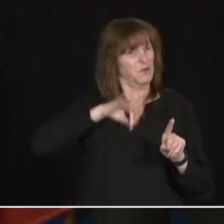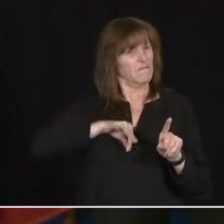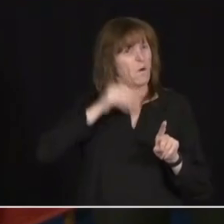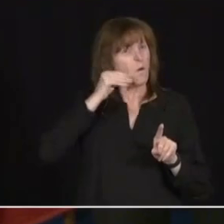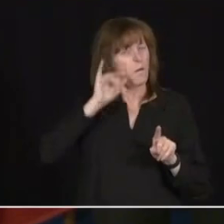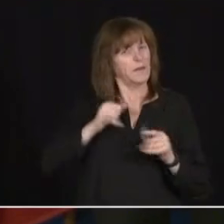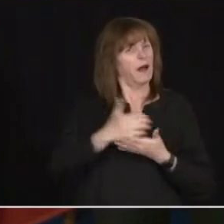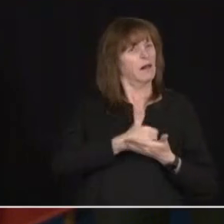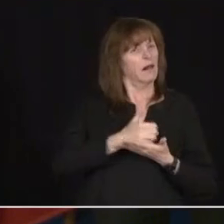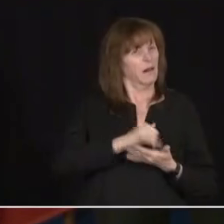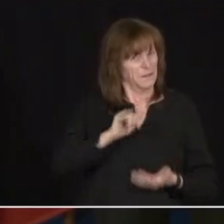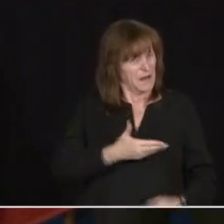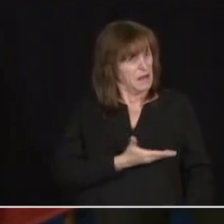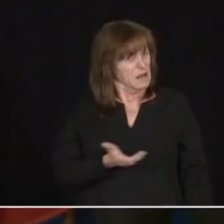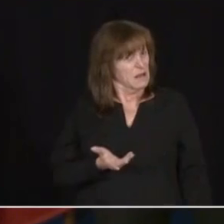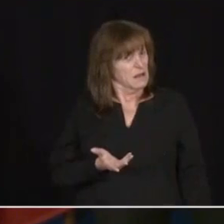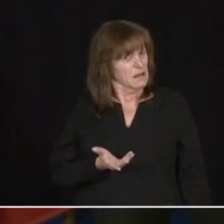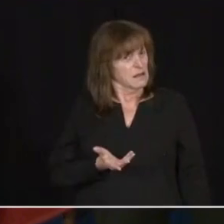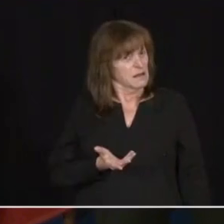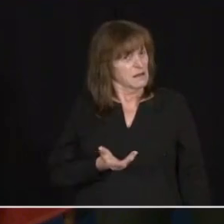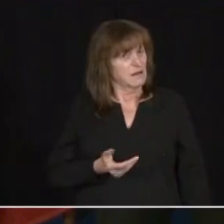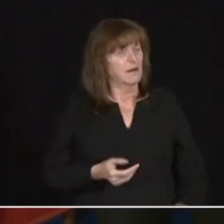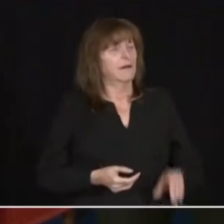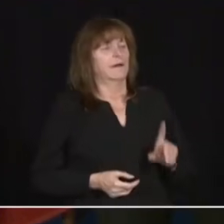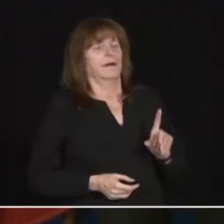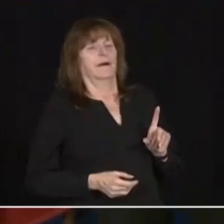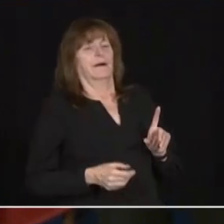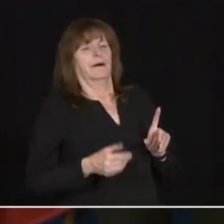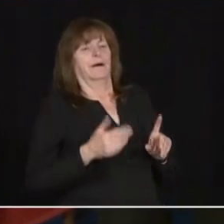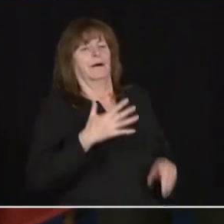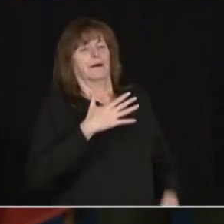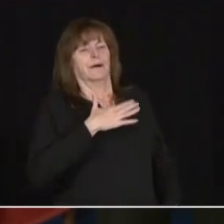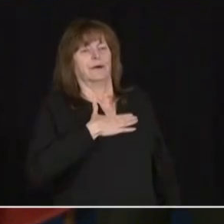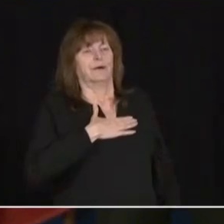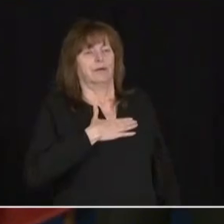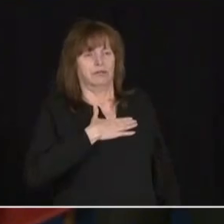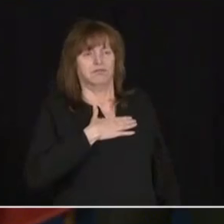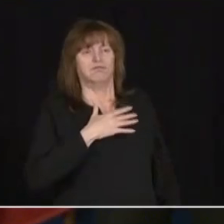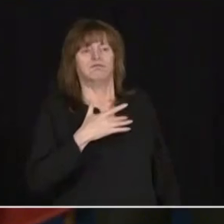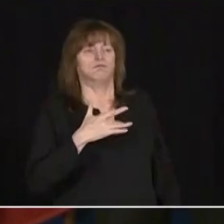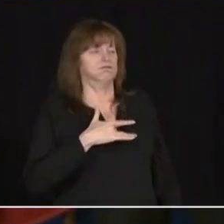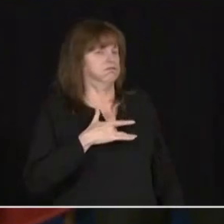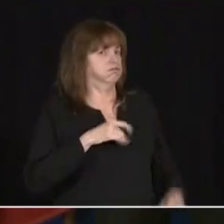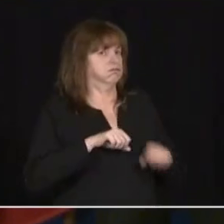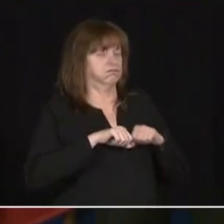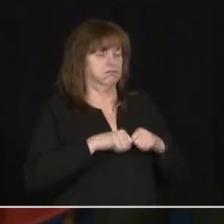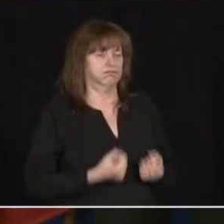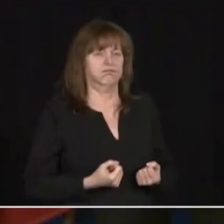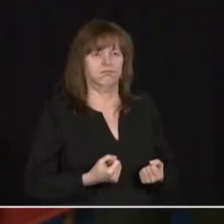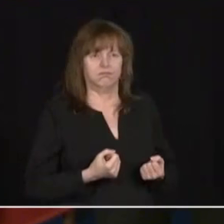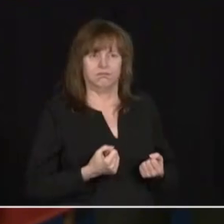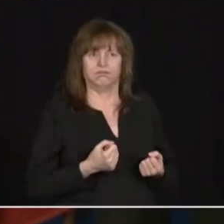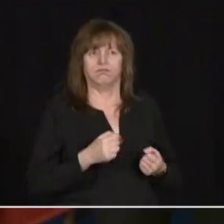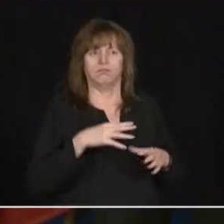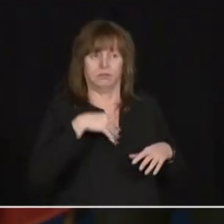Christina, my heart and prayers go out to the family. It's heartbreaking. And I remember that picture and I